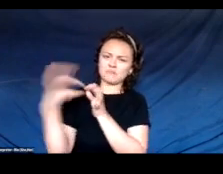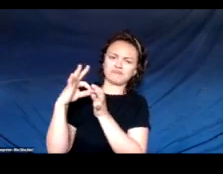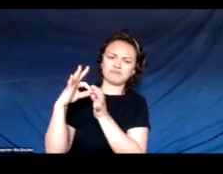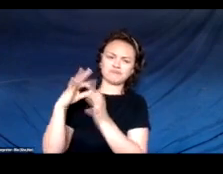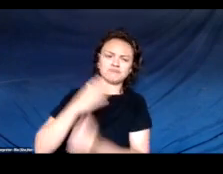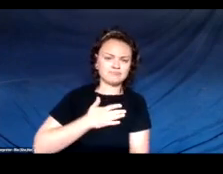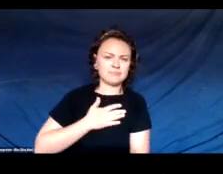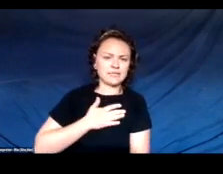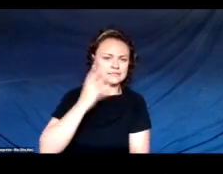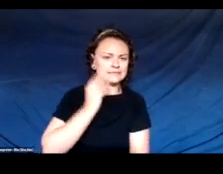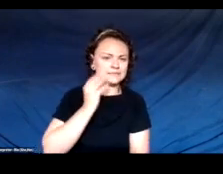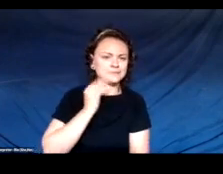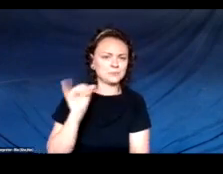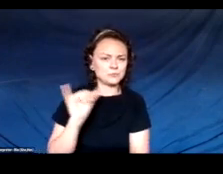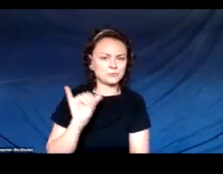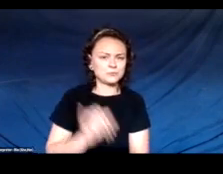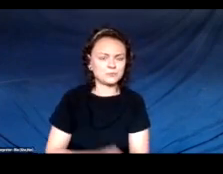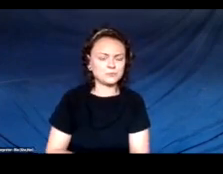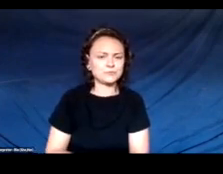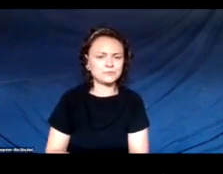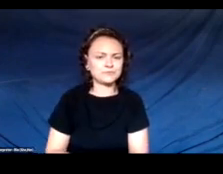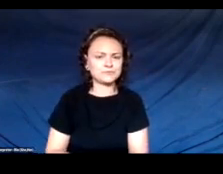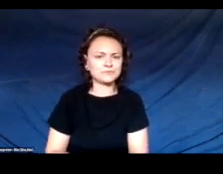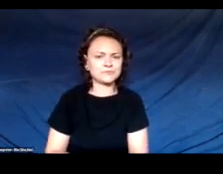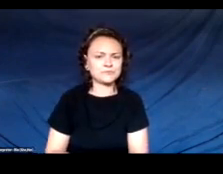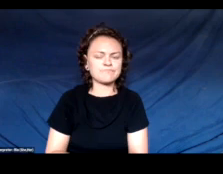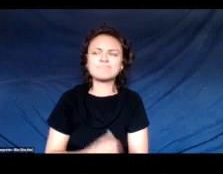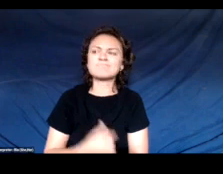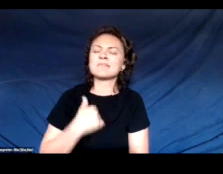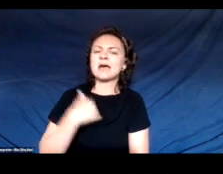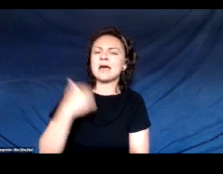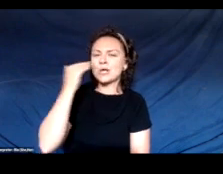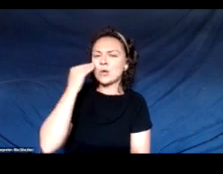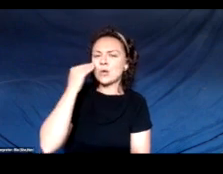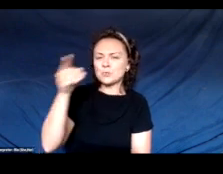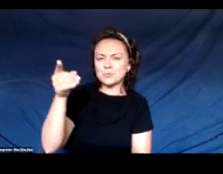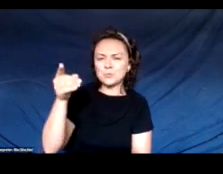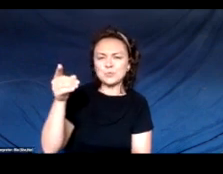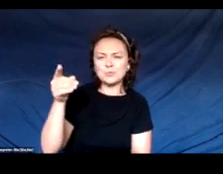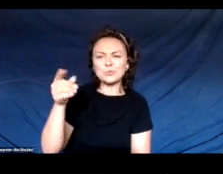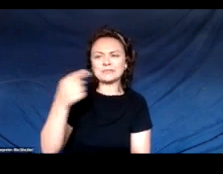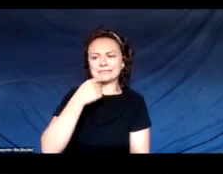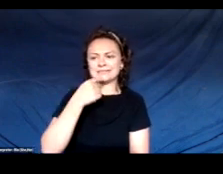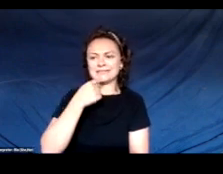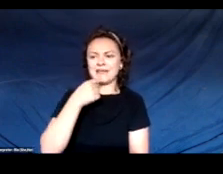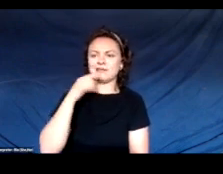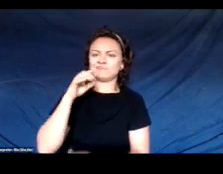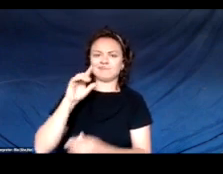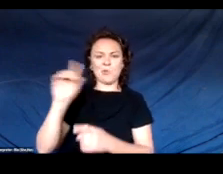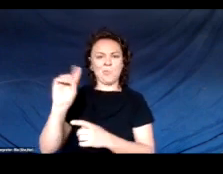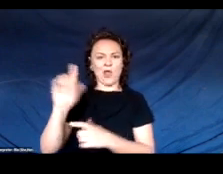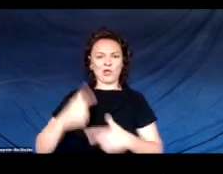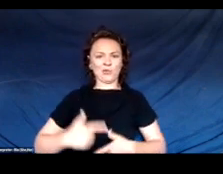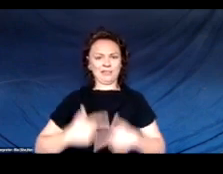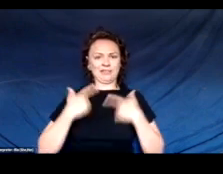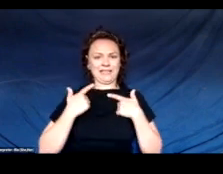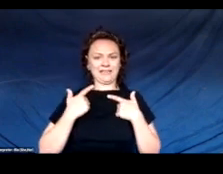I know you mentioned that geographic region of Kansas and the accessibility there.